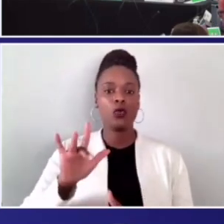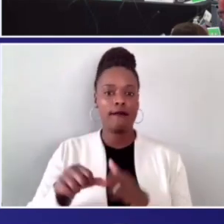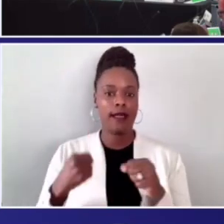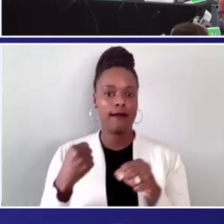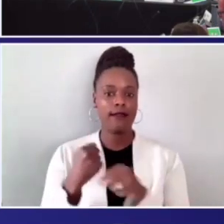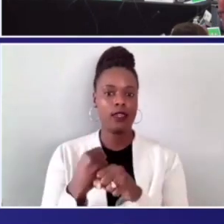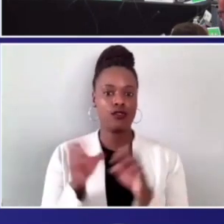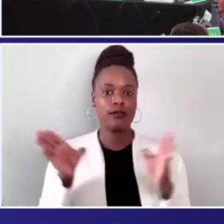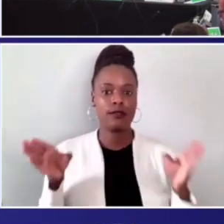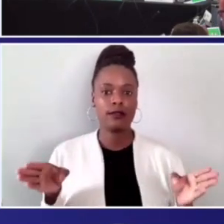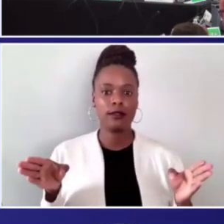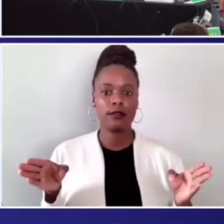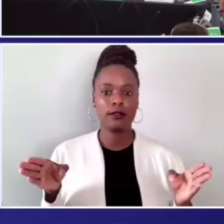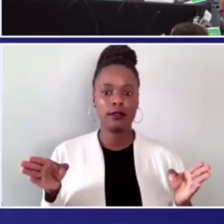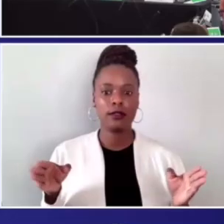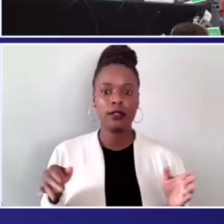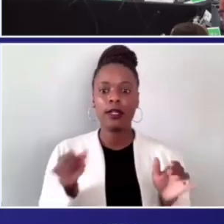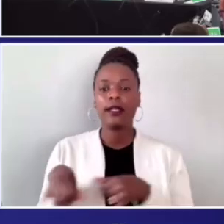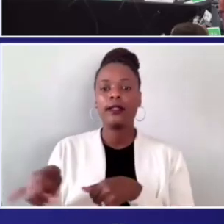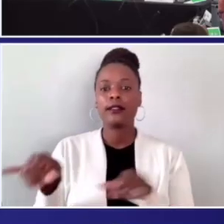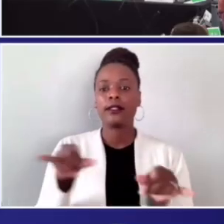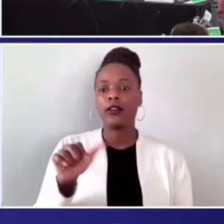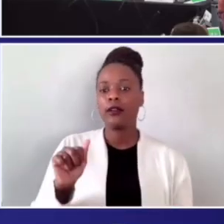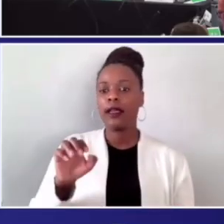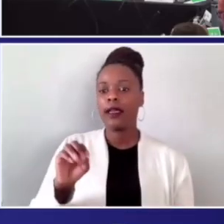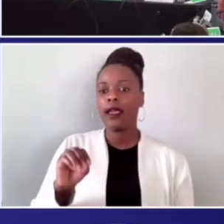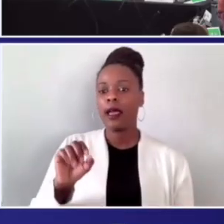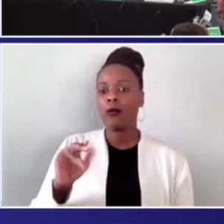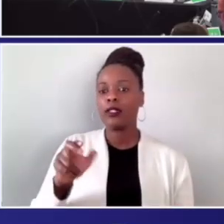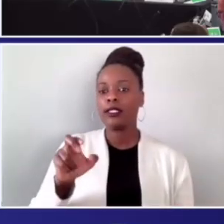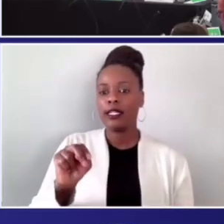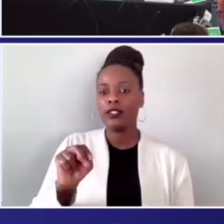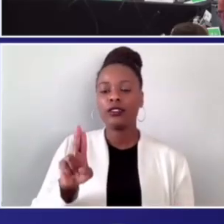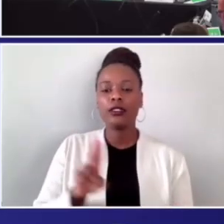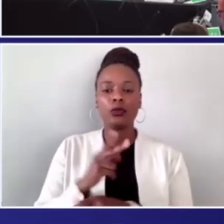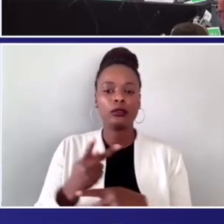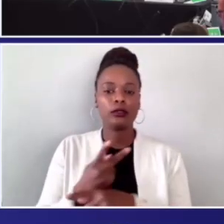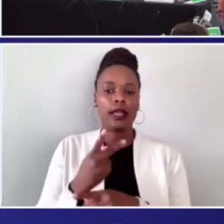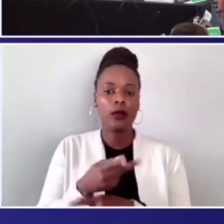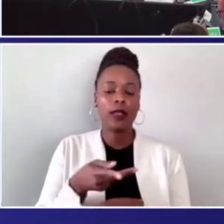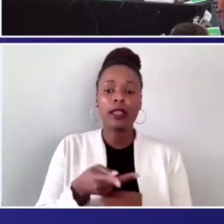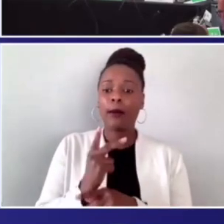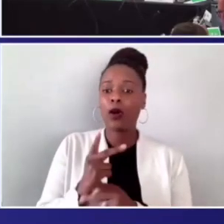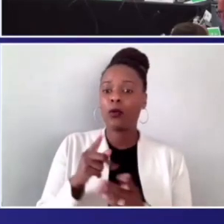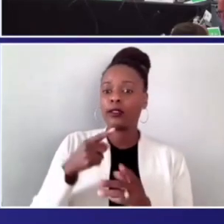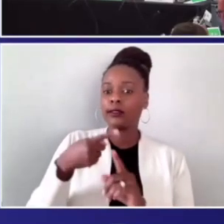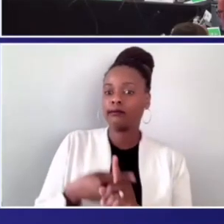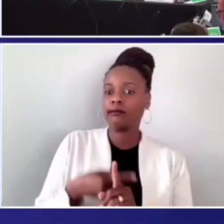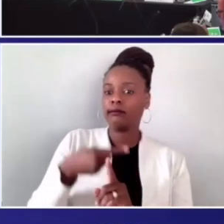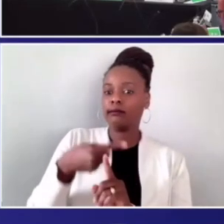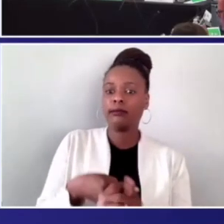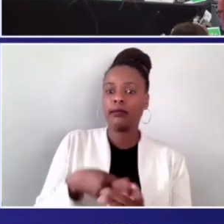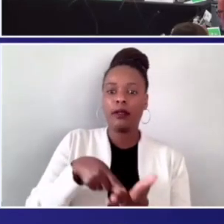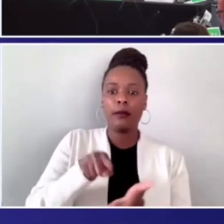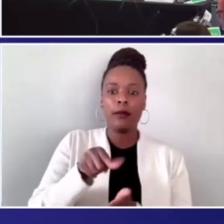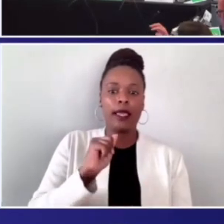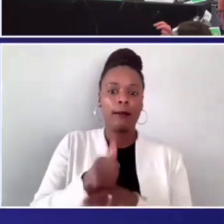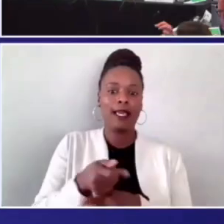Standard amortization is used to calculate the borrower's monthly payment based on the loan term, as explained earlier. The outstanding principal balance of all